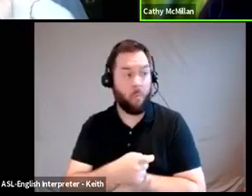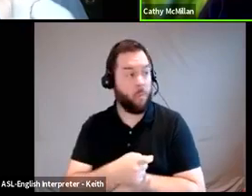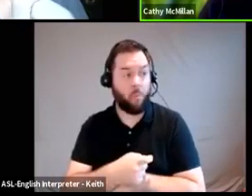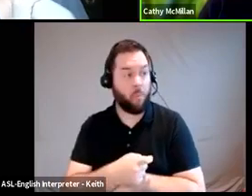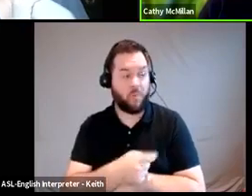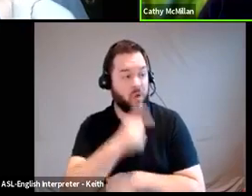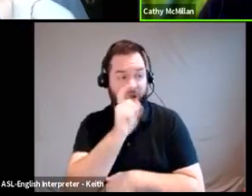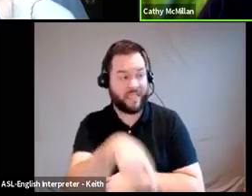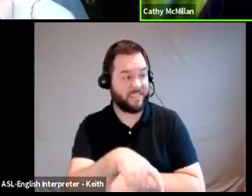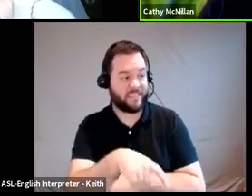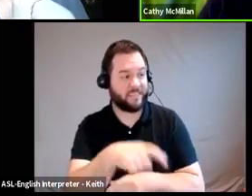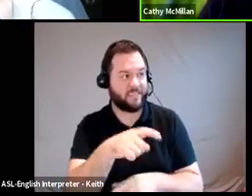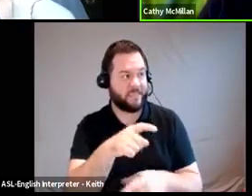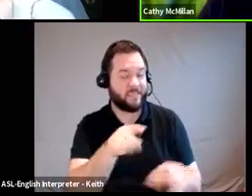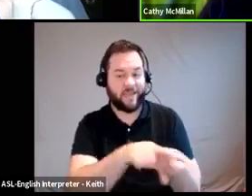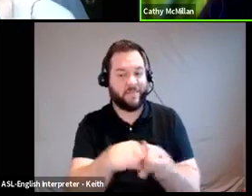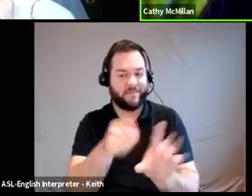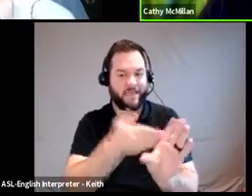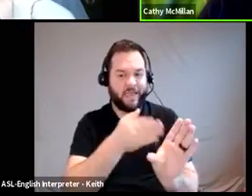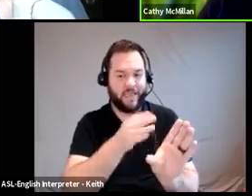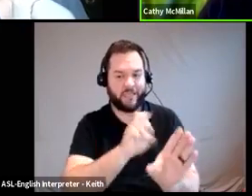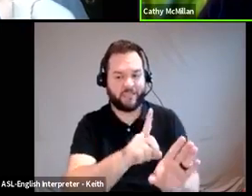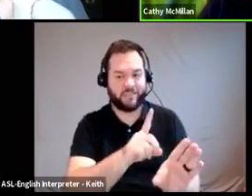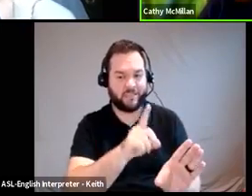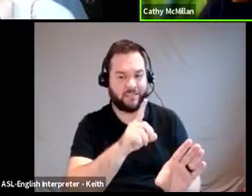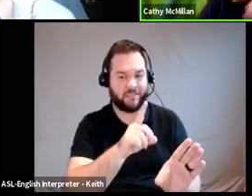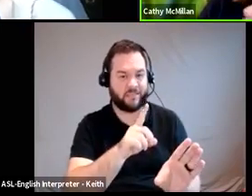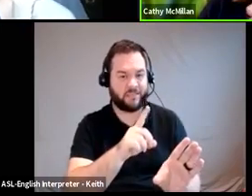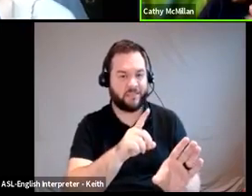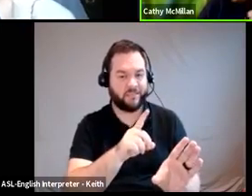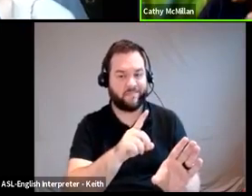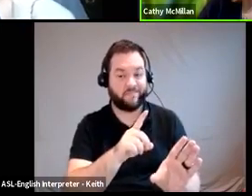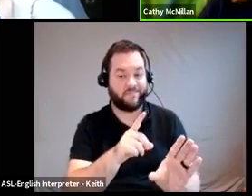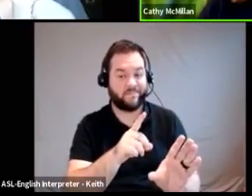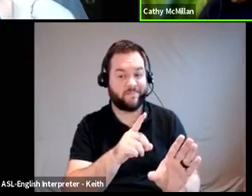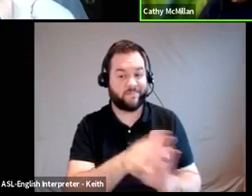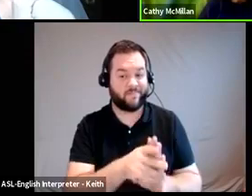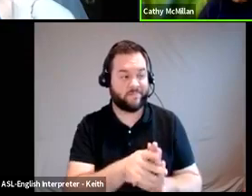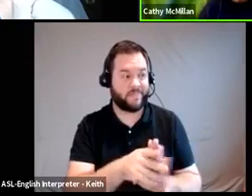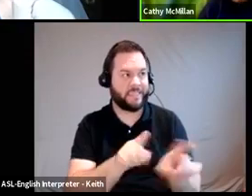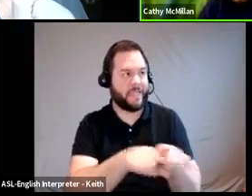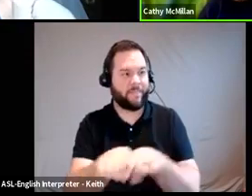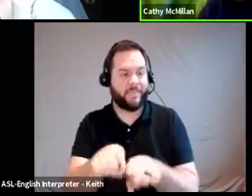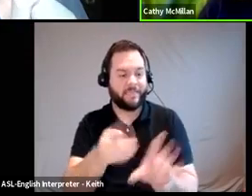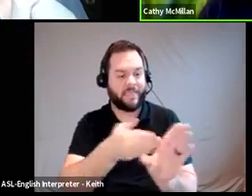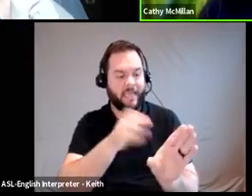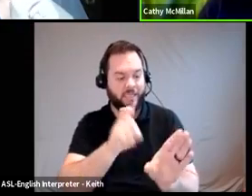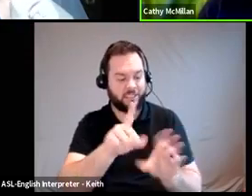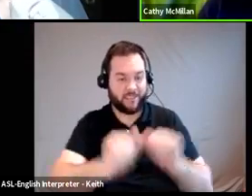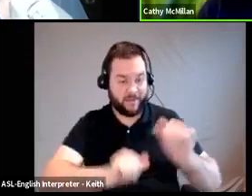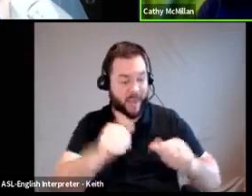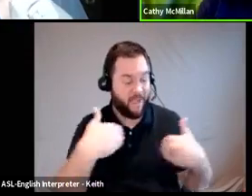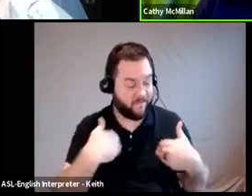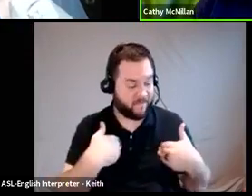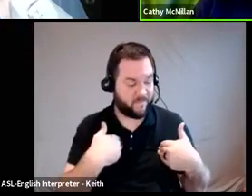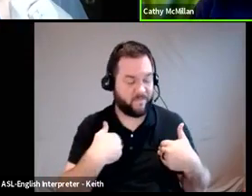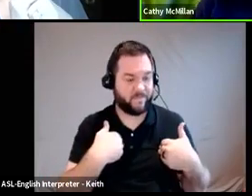dTC to be able to claim that. interest interesting you dislike interesting. That's like saying that interesting. That's like saying that. So even if you. u get a cycad, and